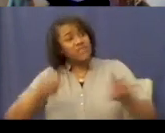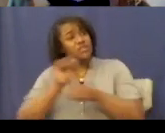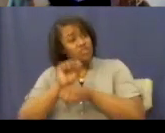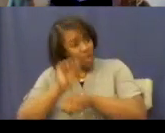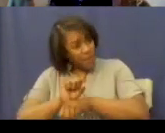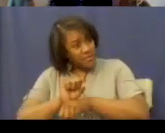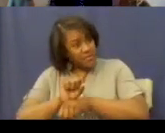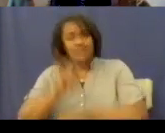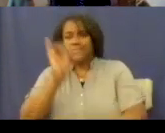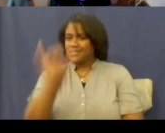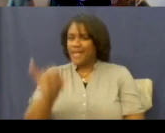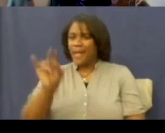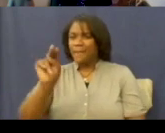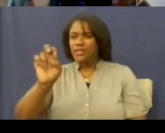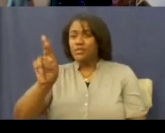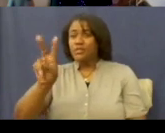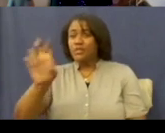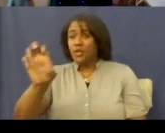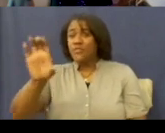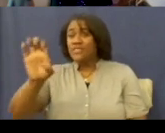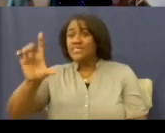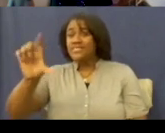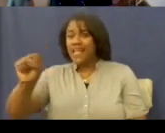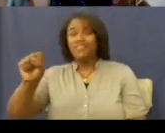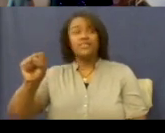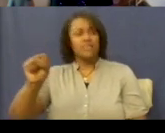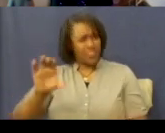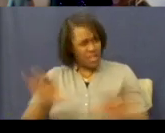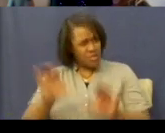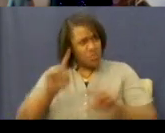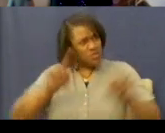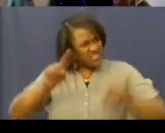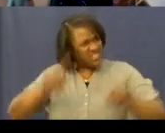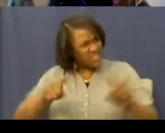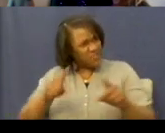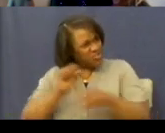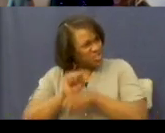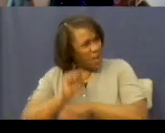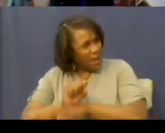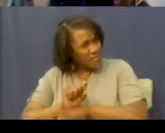do different jobs too. And so they look in a way that helps them